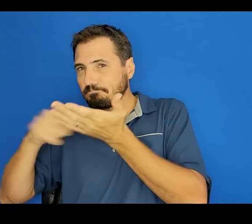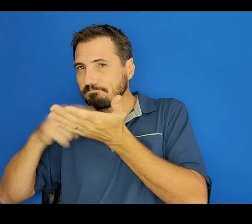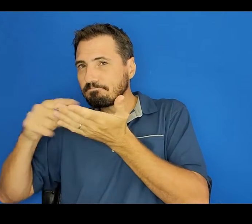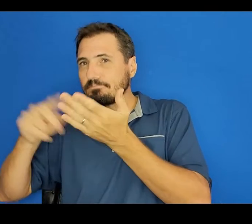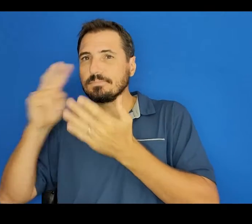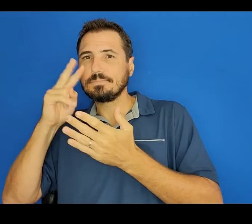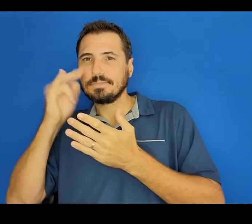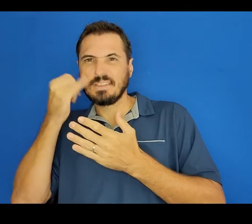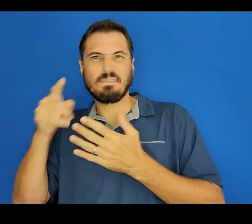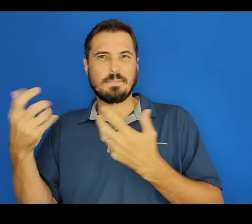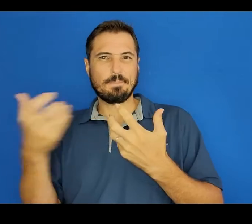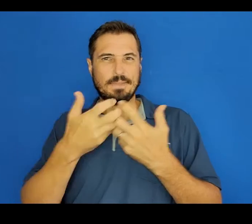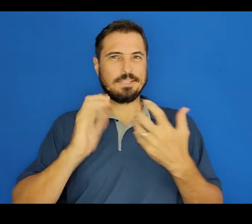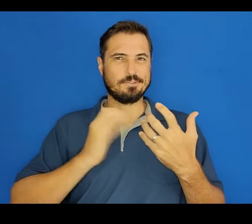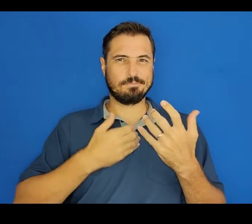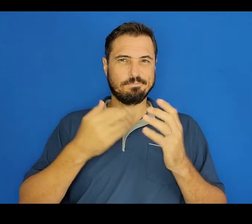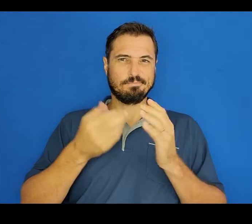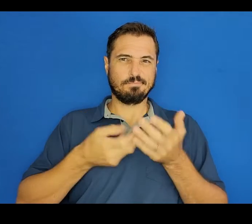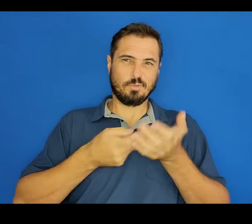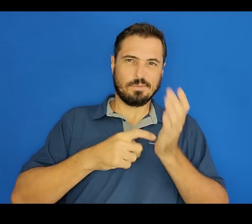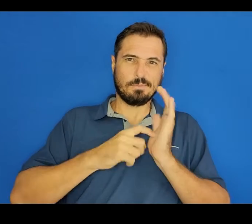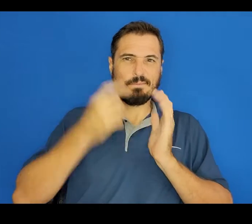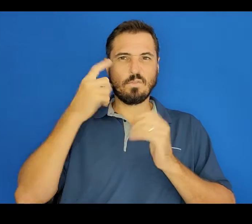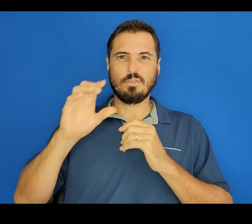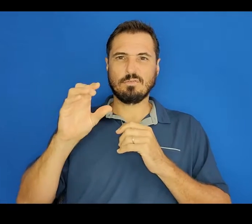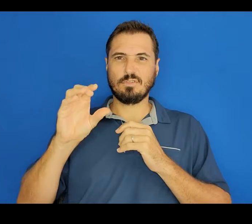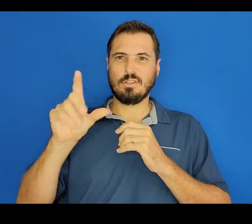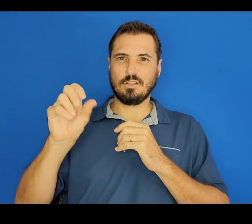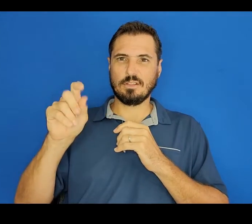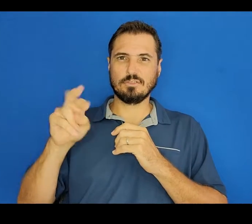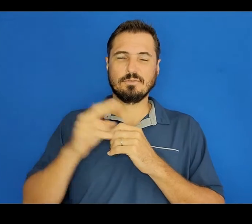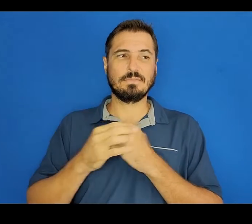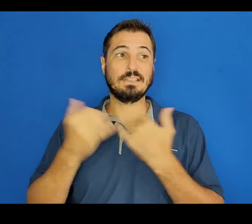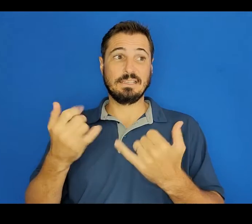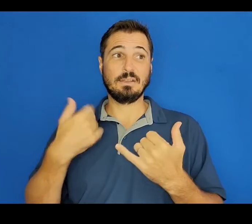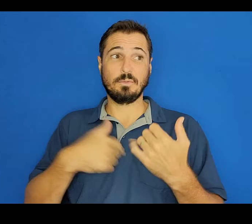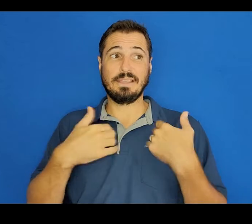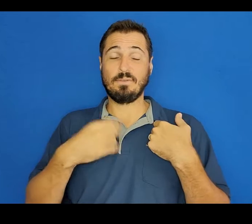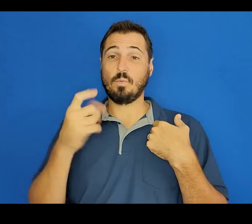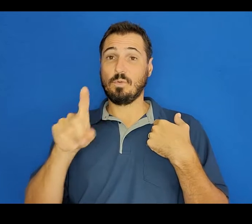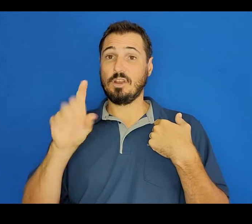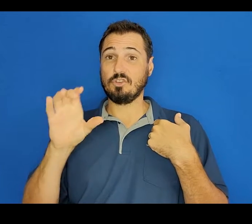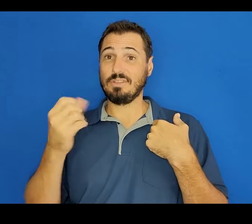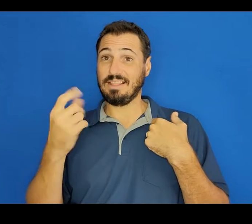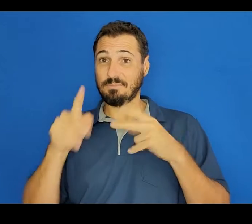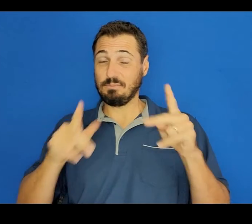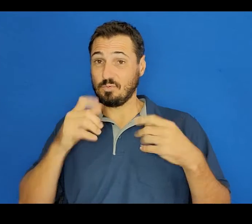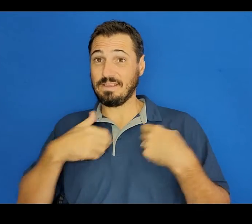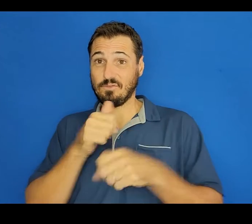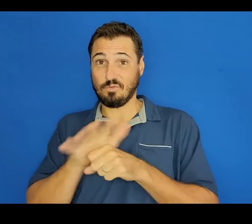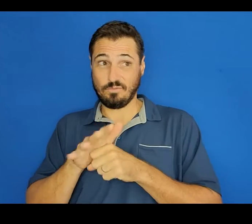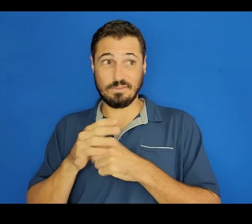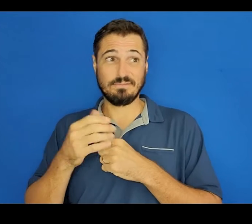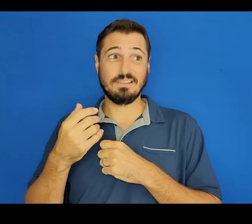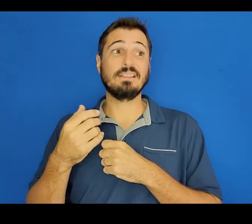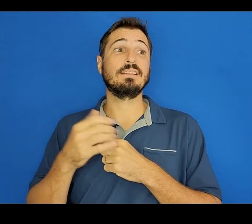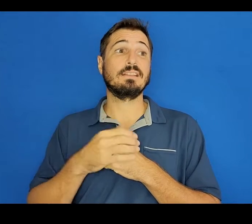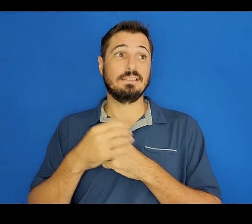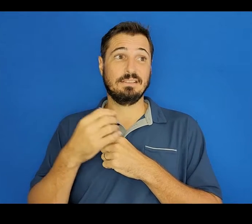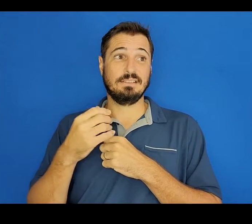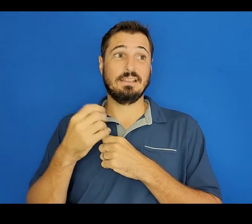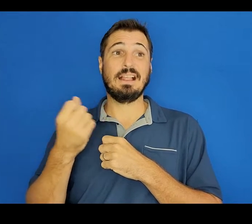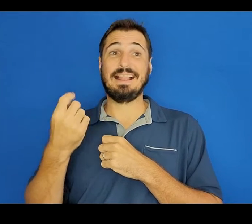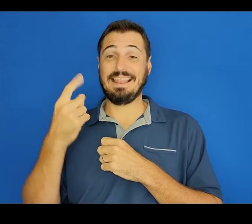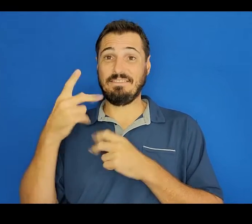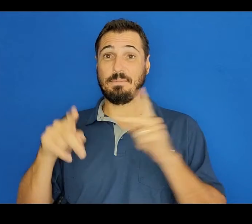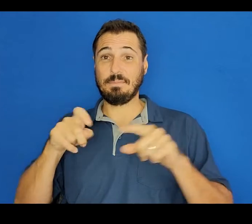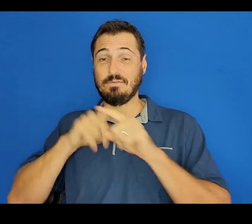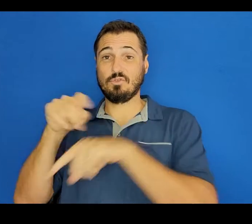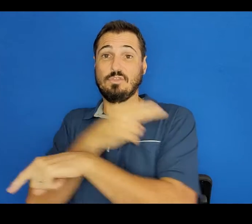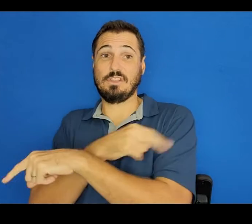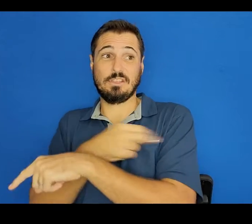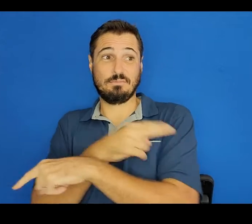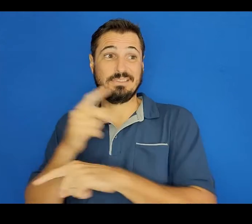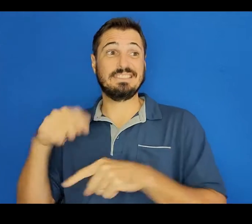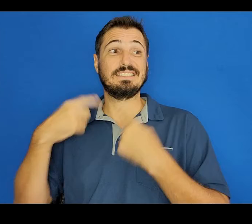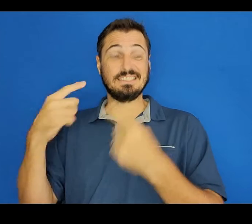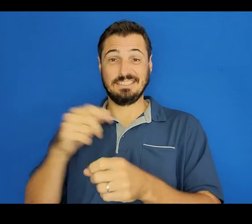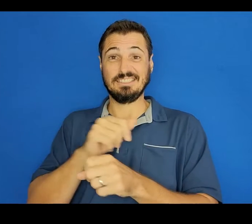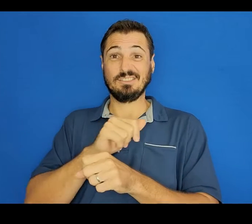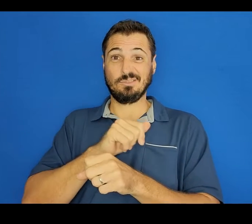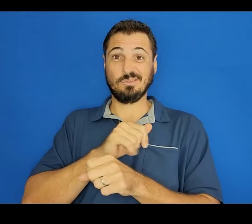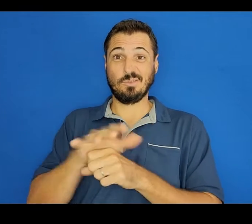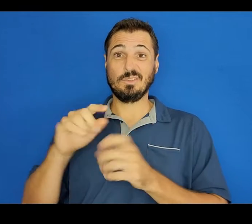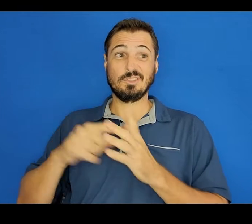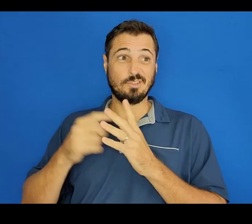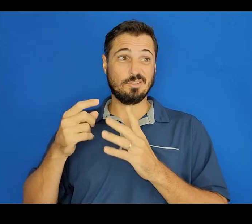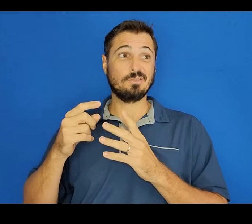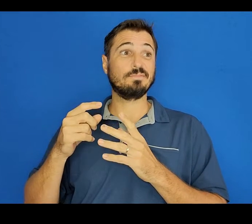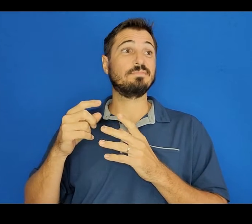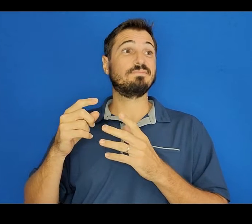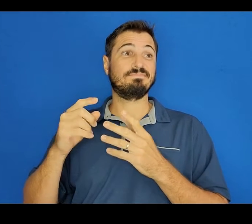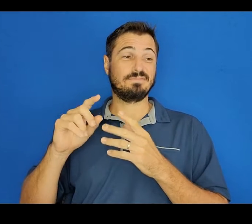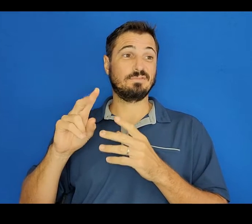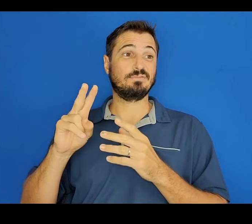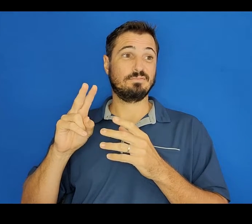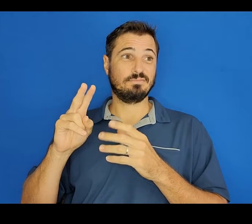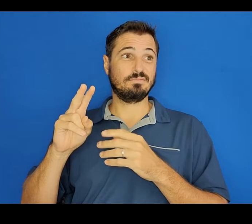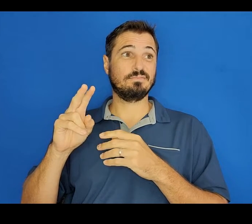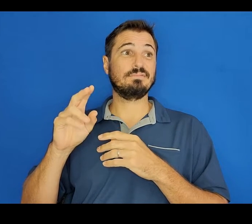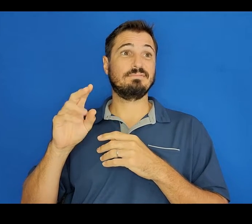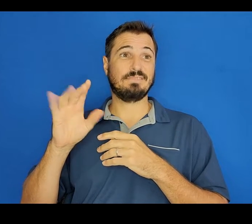Today’s cases bring the number of active cases to 111, with 11 hospitalized. Since the beginning of the pandemic, we’ve had 2,785 cases confirmed locally, 8 probable, and 51 cases diagnosed